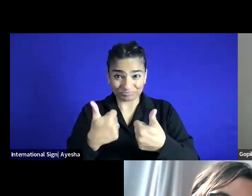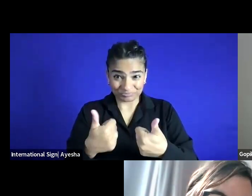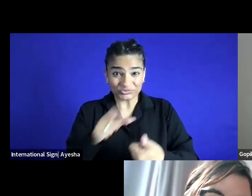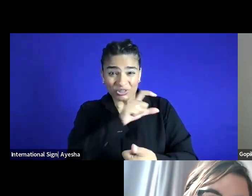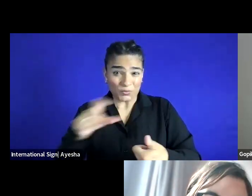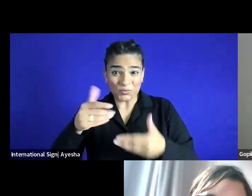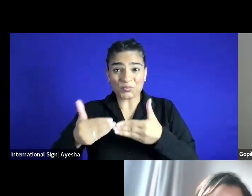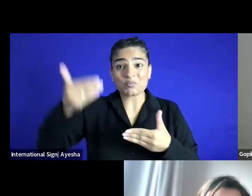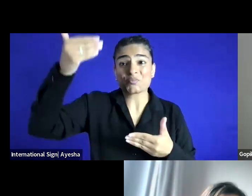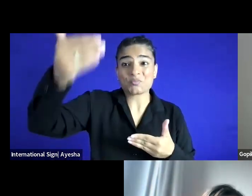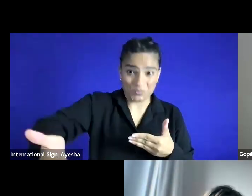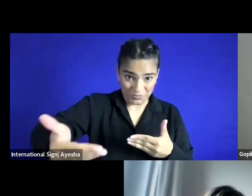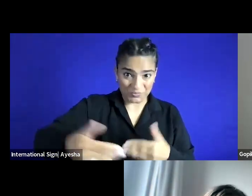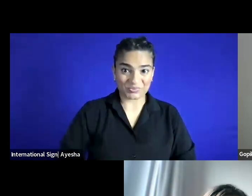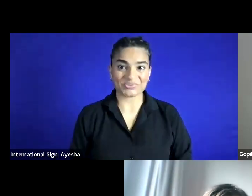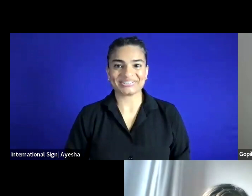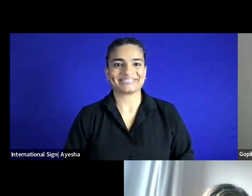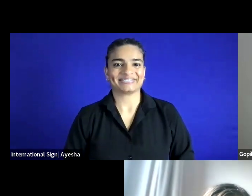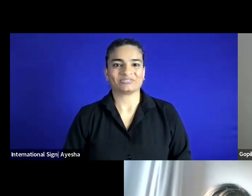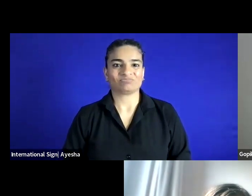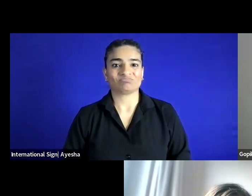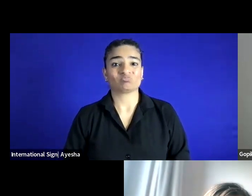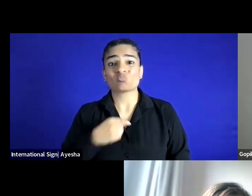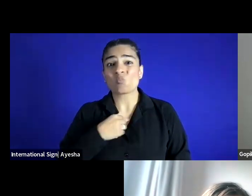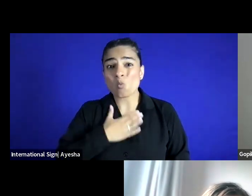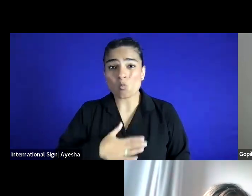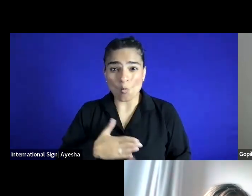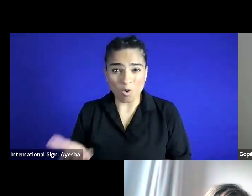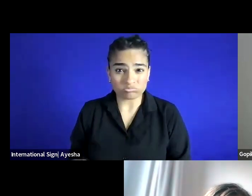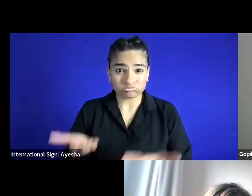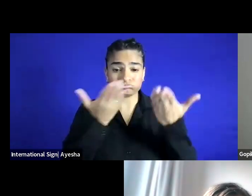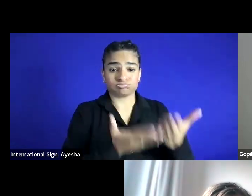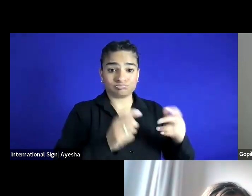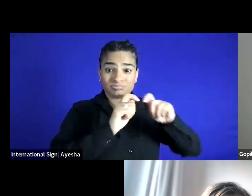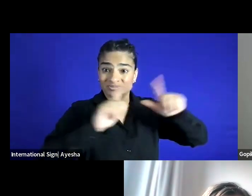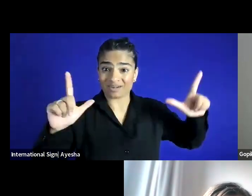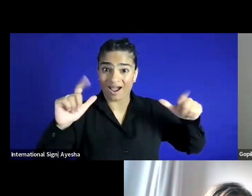I think could we go to the next slide? Not really sure.